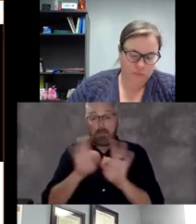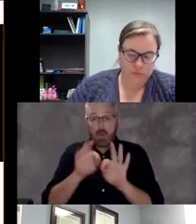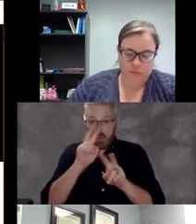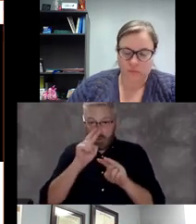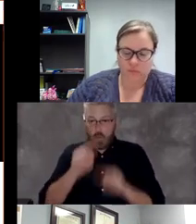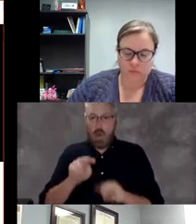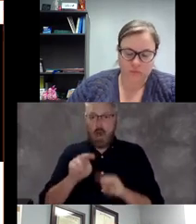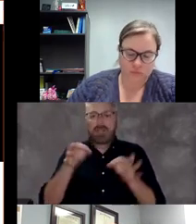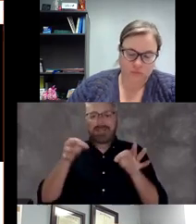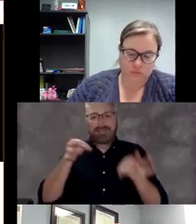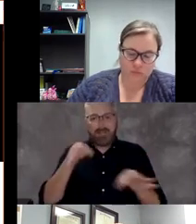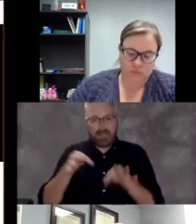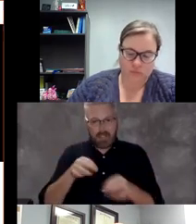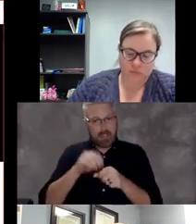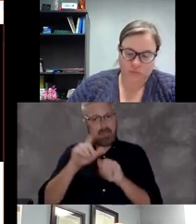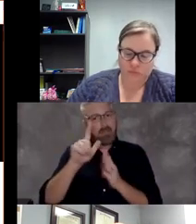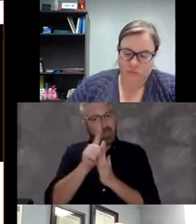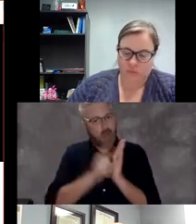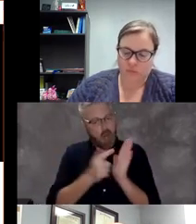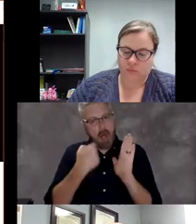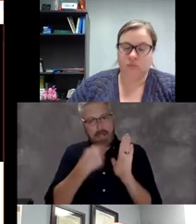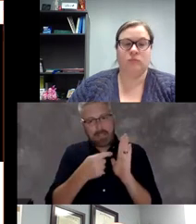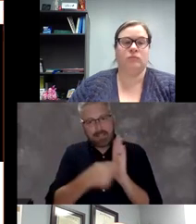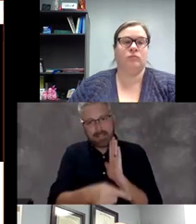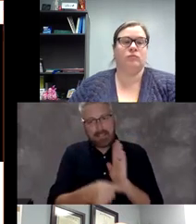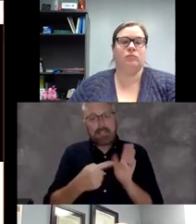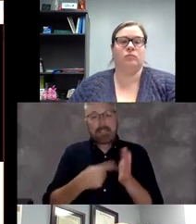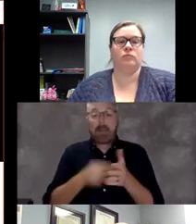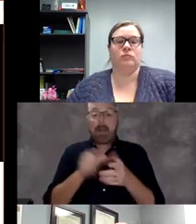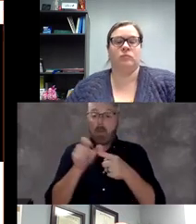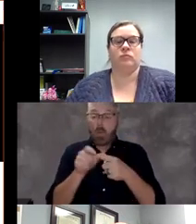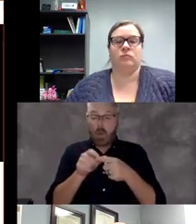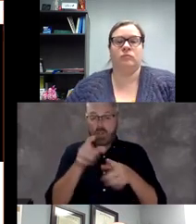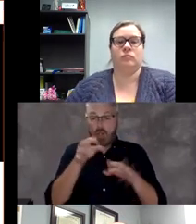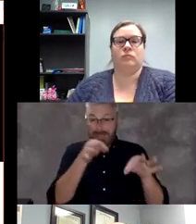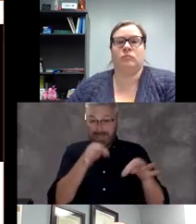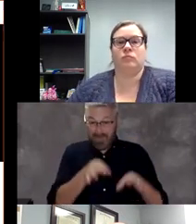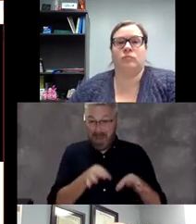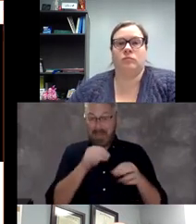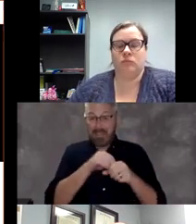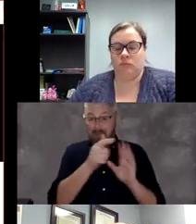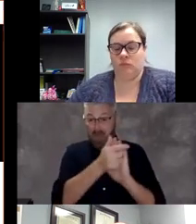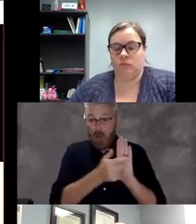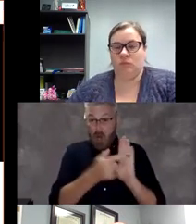THAT ARE PROVIDED IN THE LAW. A LOT OF TIMES WORDS ARE DEFINED AND WHETHER A WORD IS DEFINED IN THE LAW IT MEANS EXACTLY WHAT